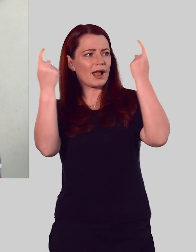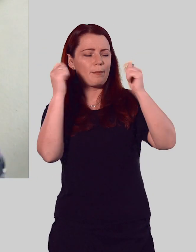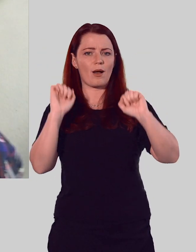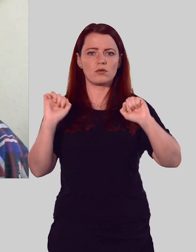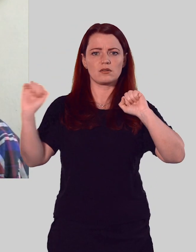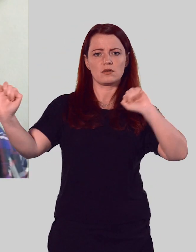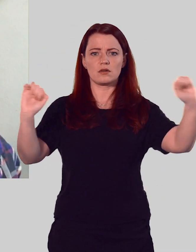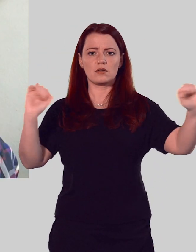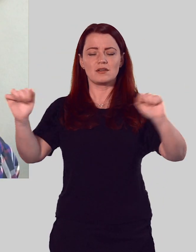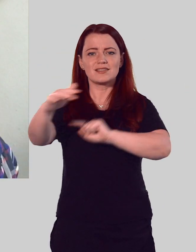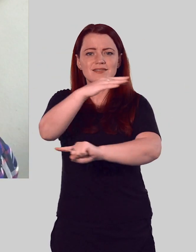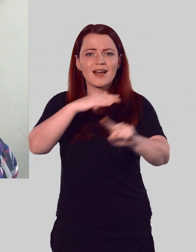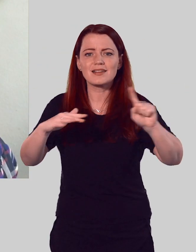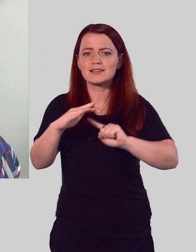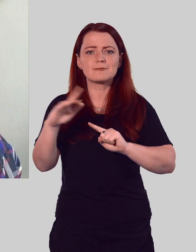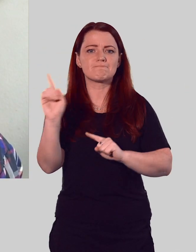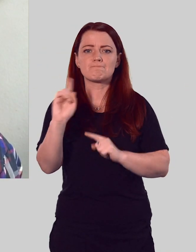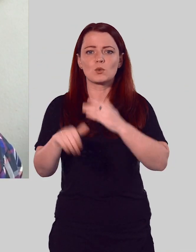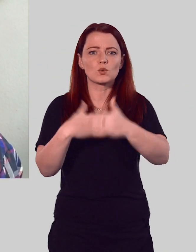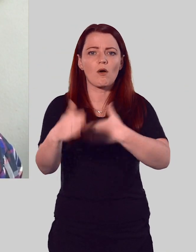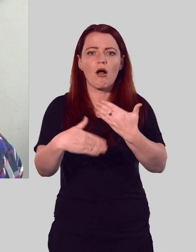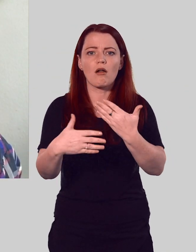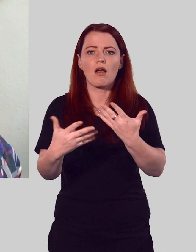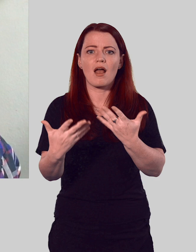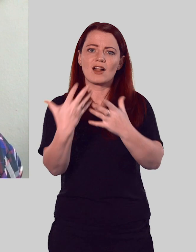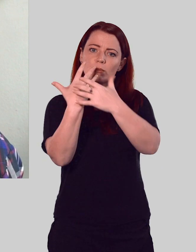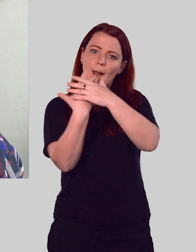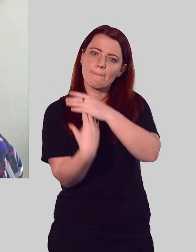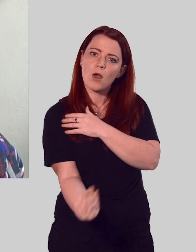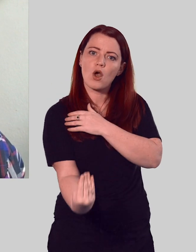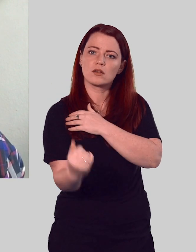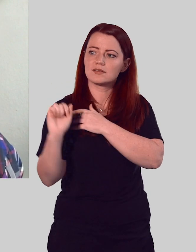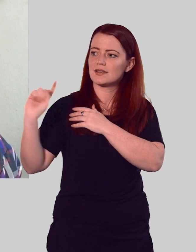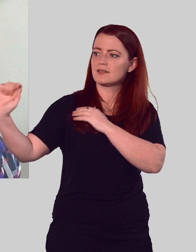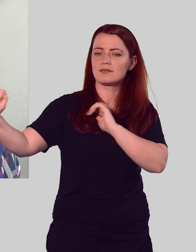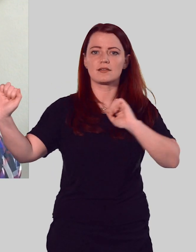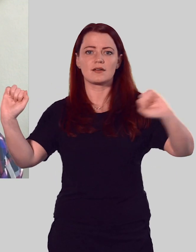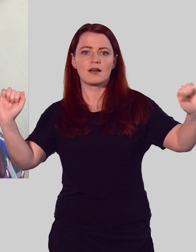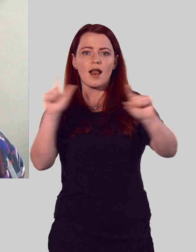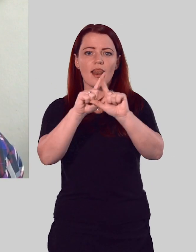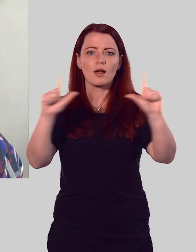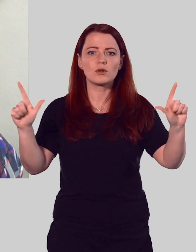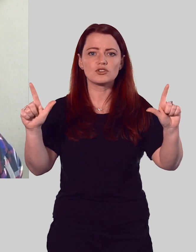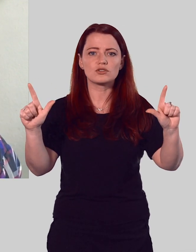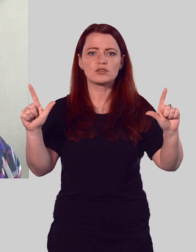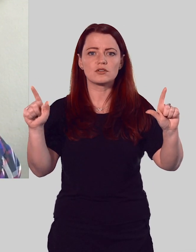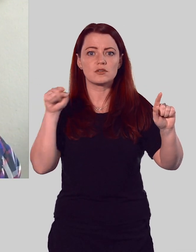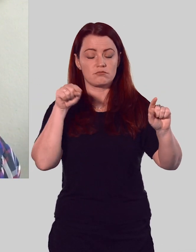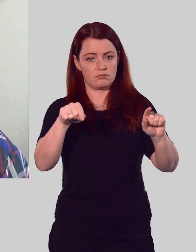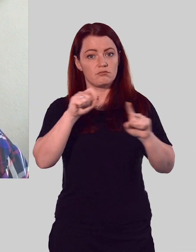right now and to be immersed in each other's languages too, this is a piece played in both Russian and English.